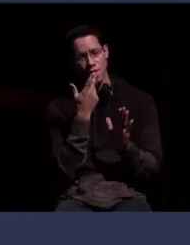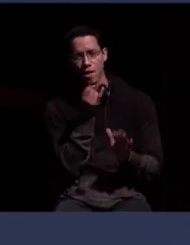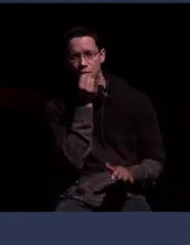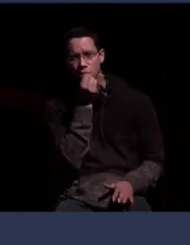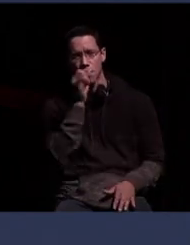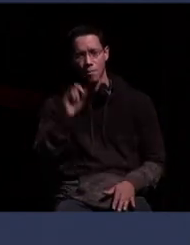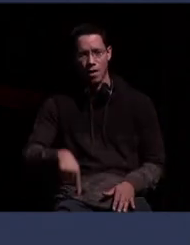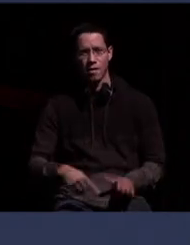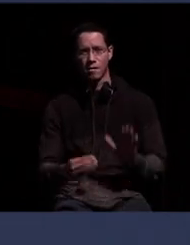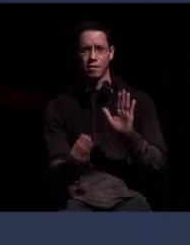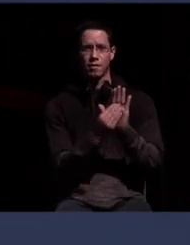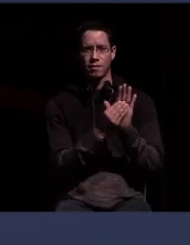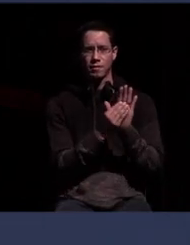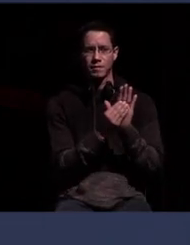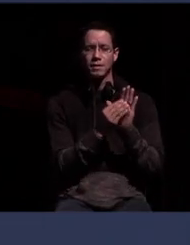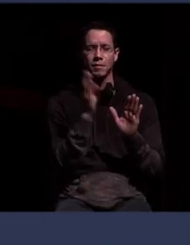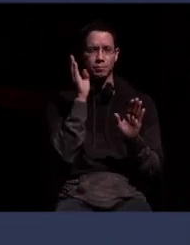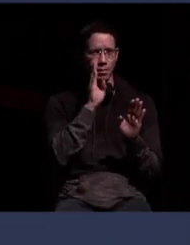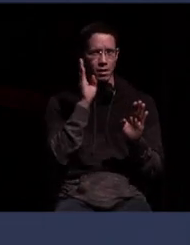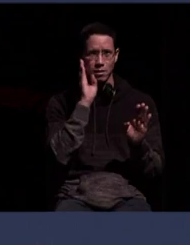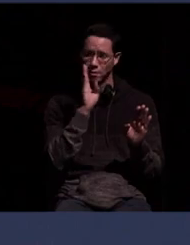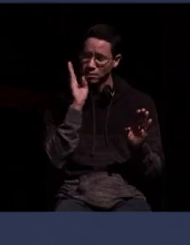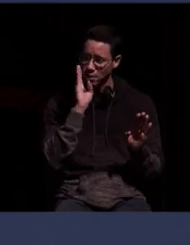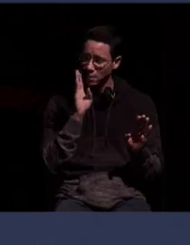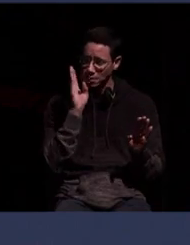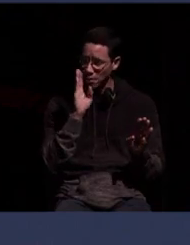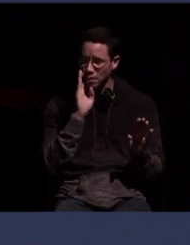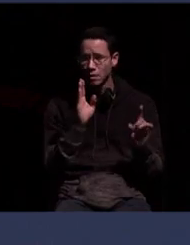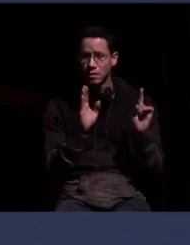It’s very nice, really nice. Your question is very good.